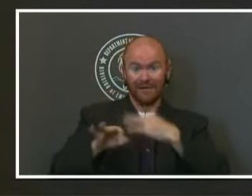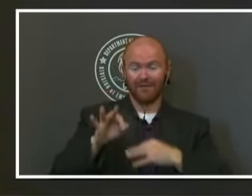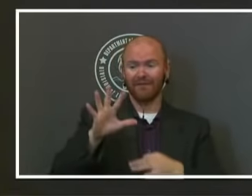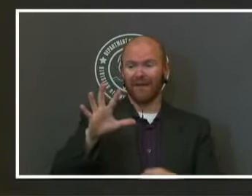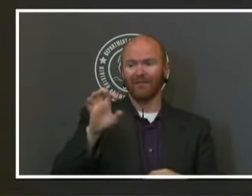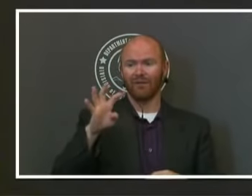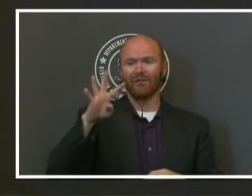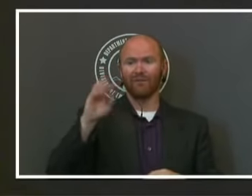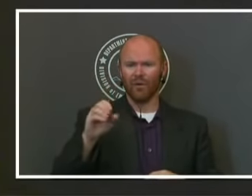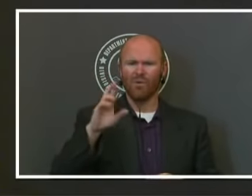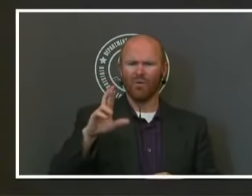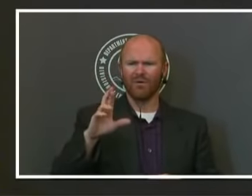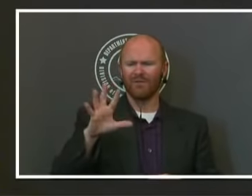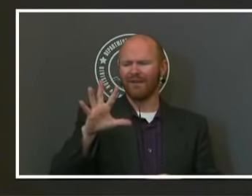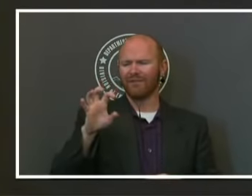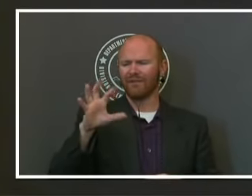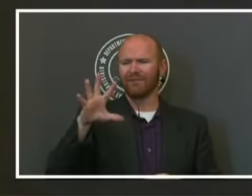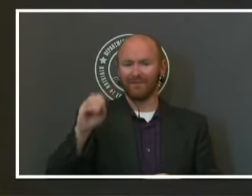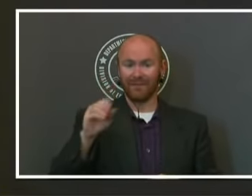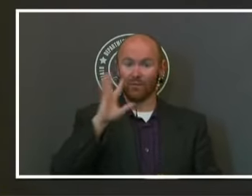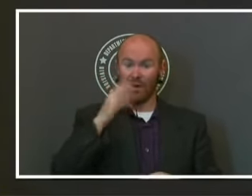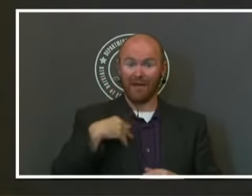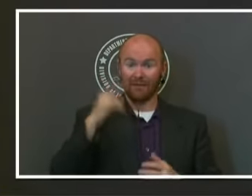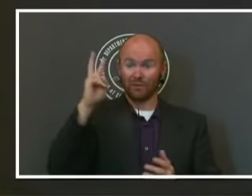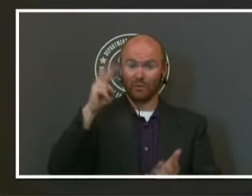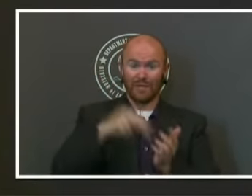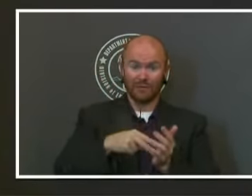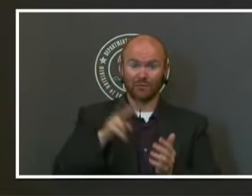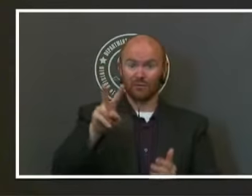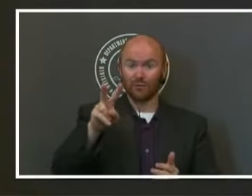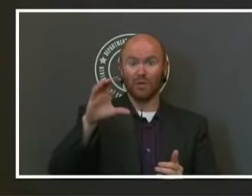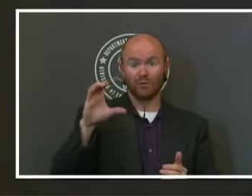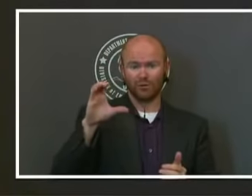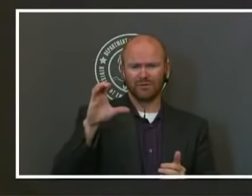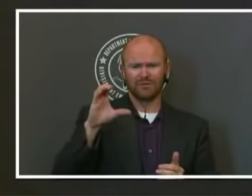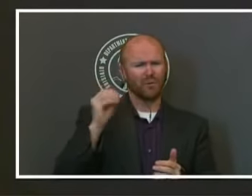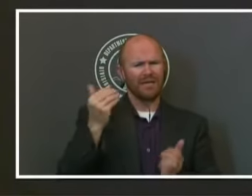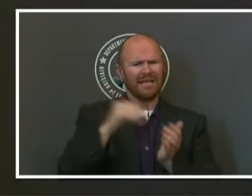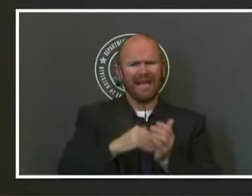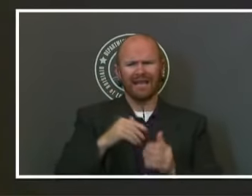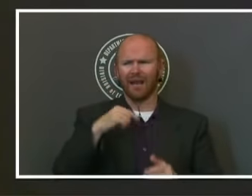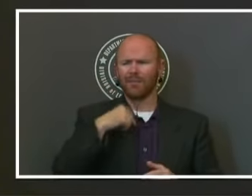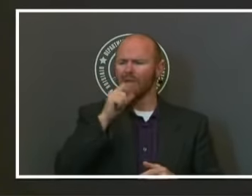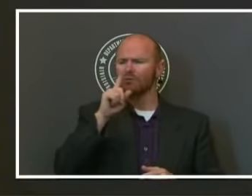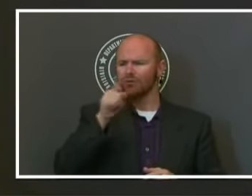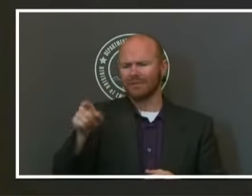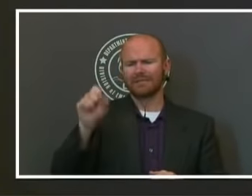deaths we have in Utah would have about twenty two hundred